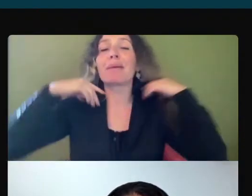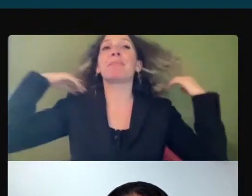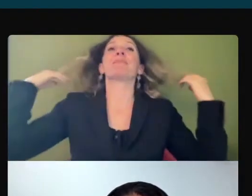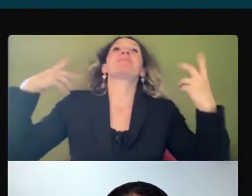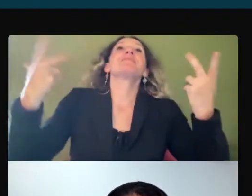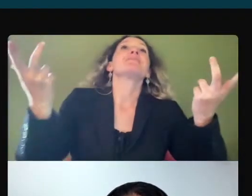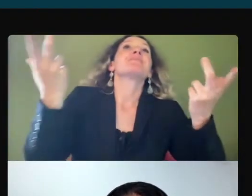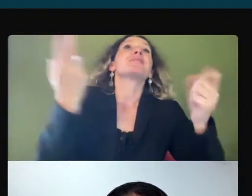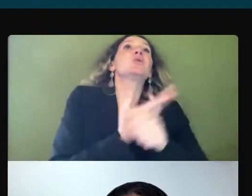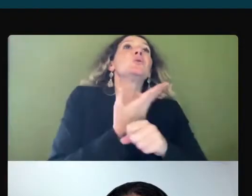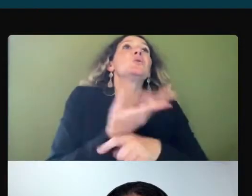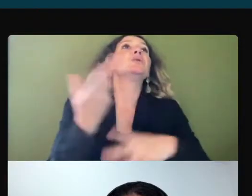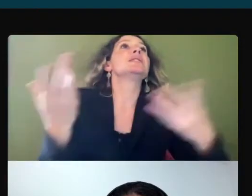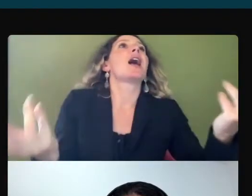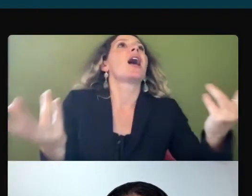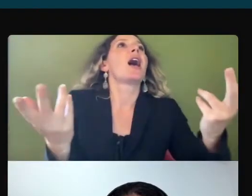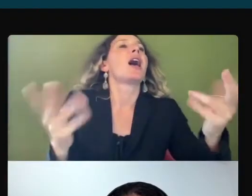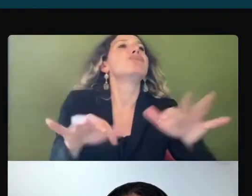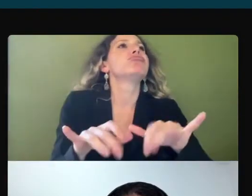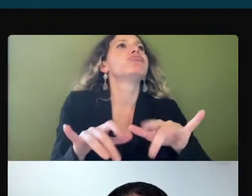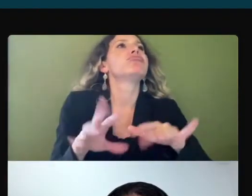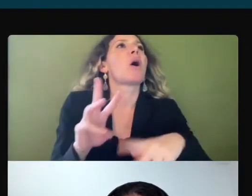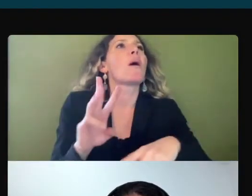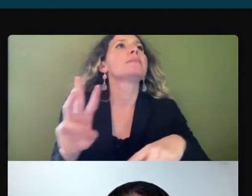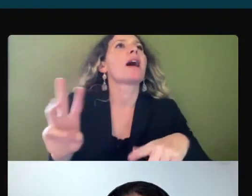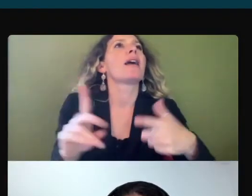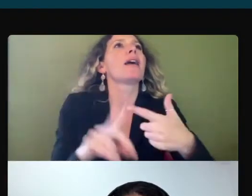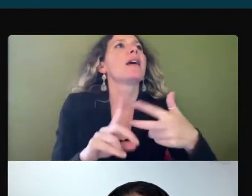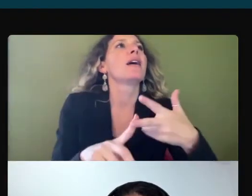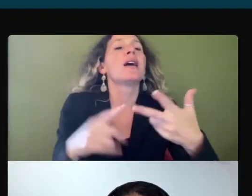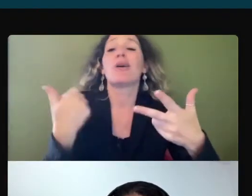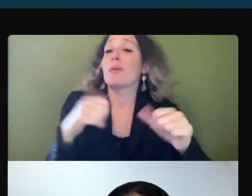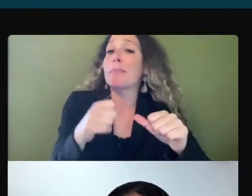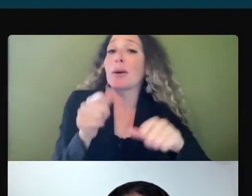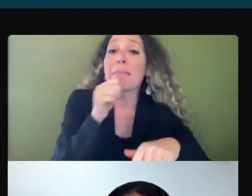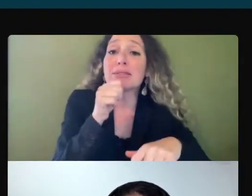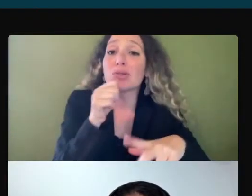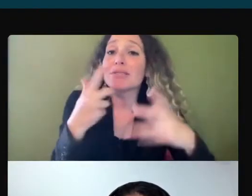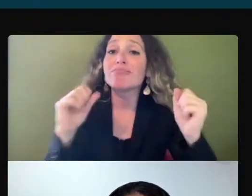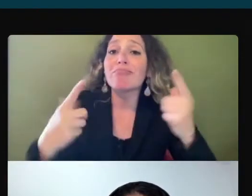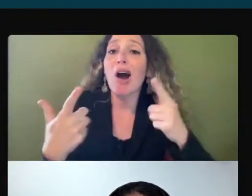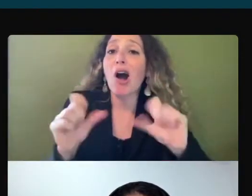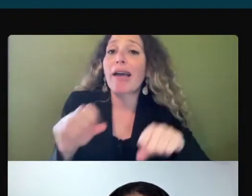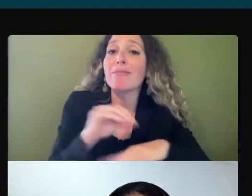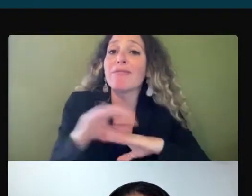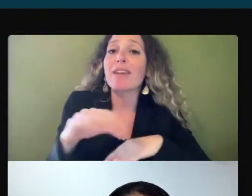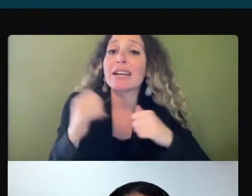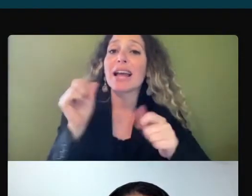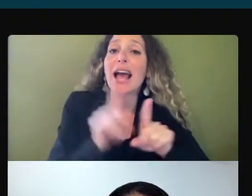logging into websites, remembering passwords, all can be affected as well.